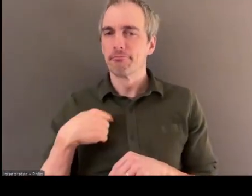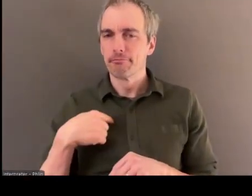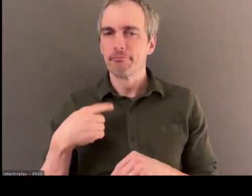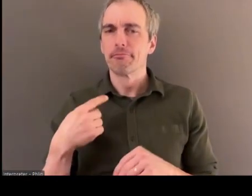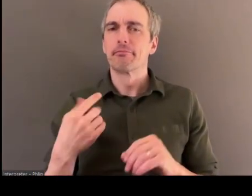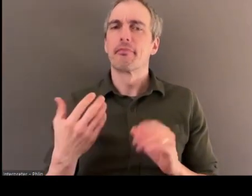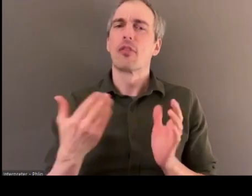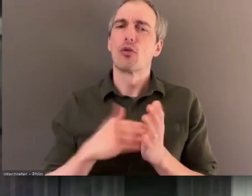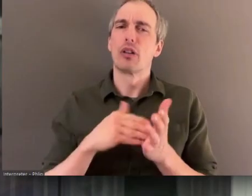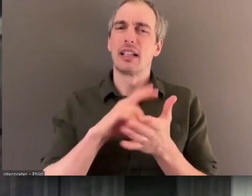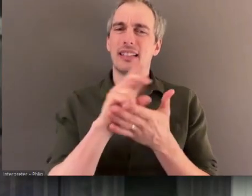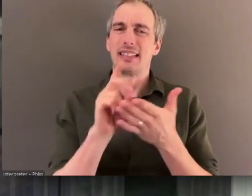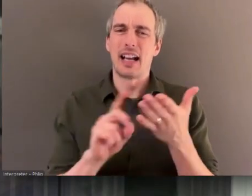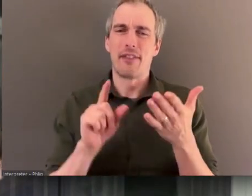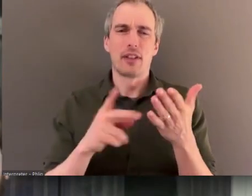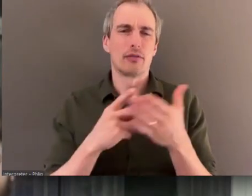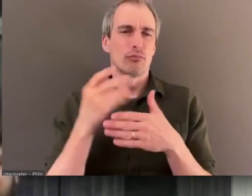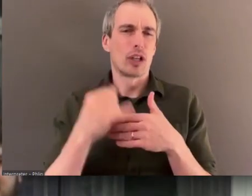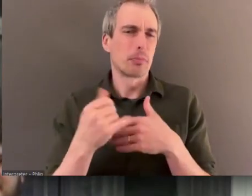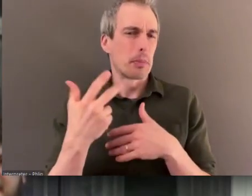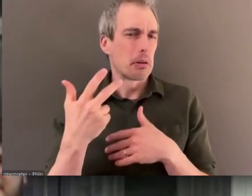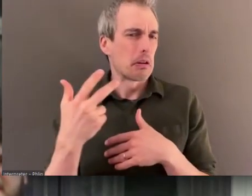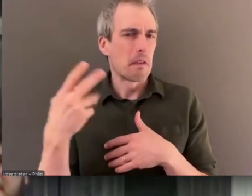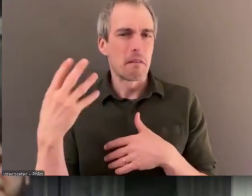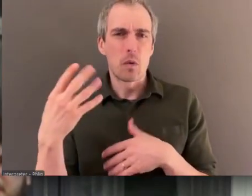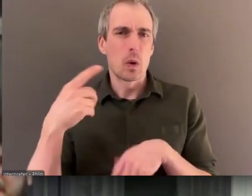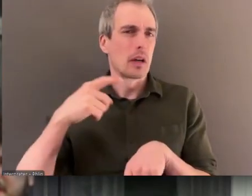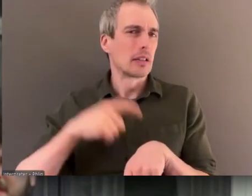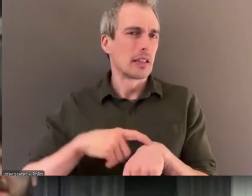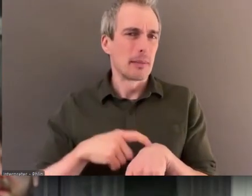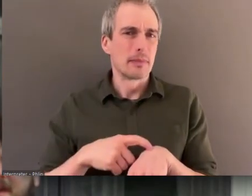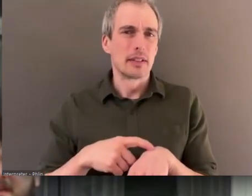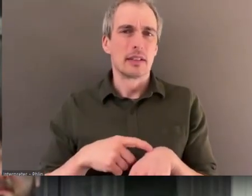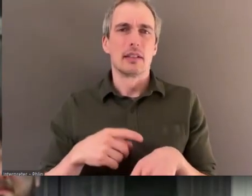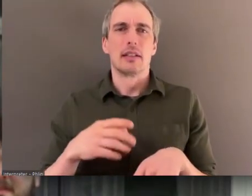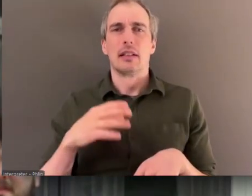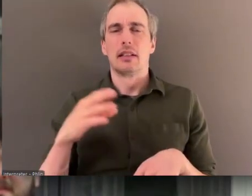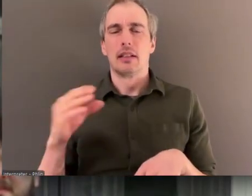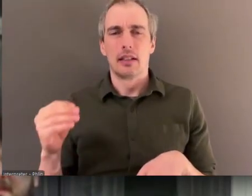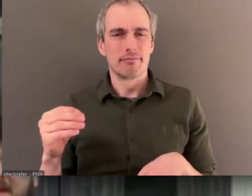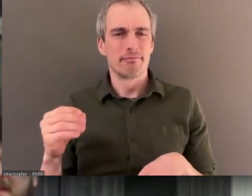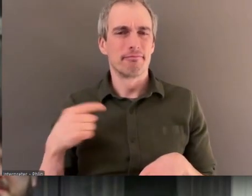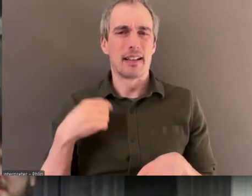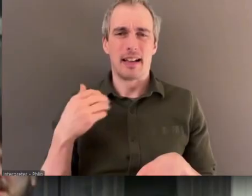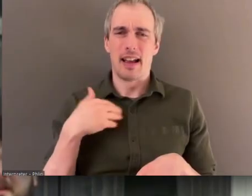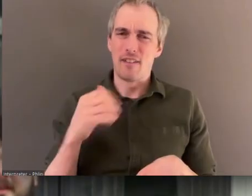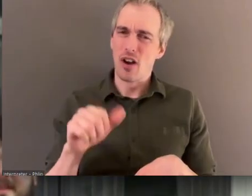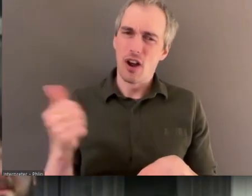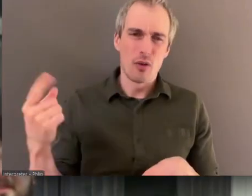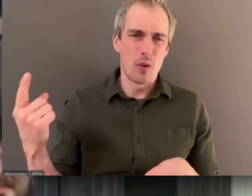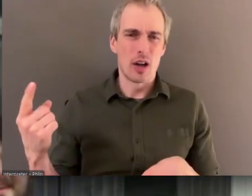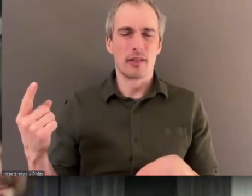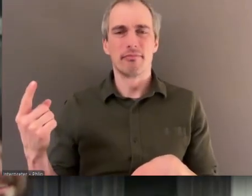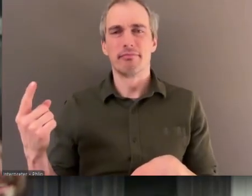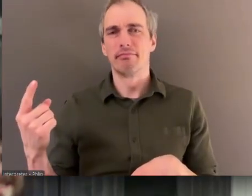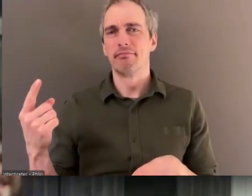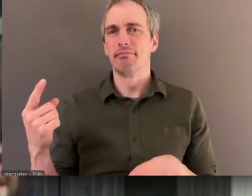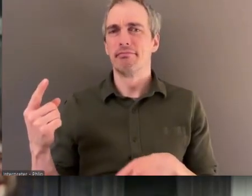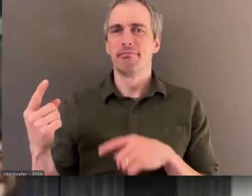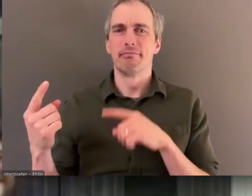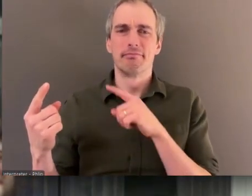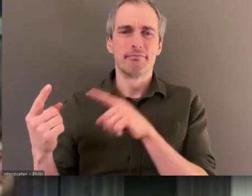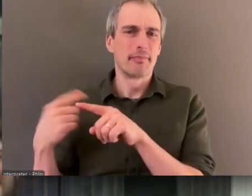And I have another one that I started, and then I decided I needed to just polish